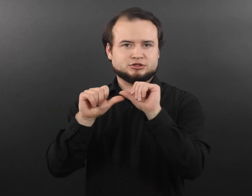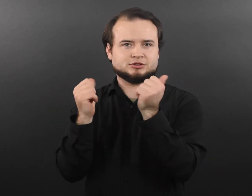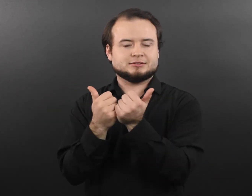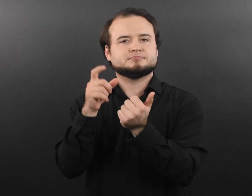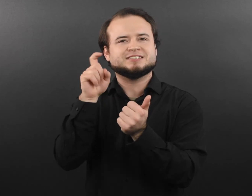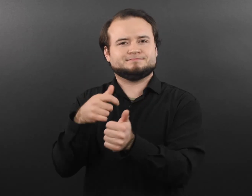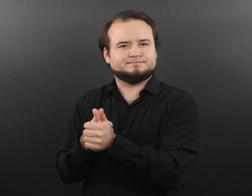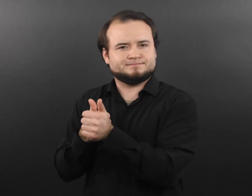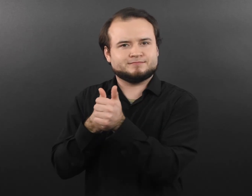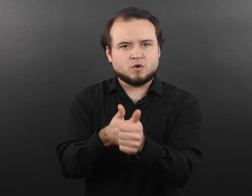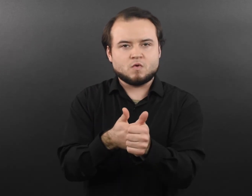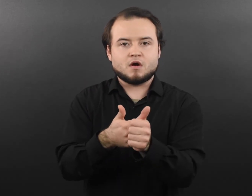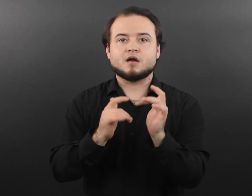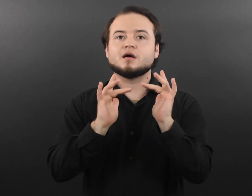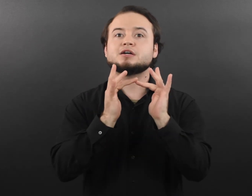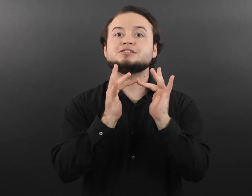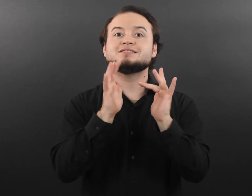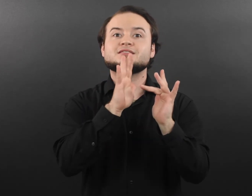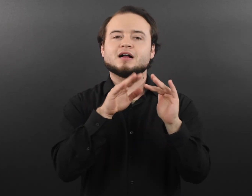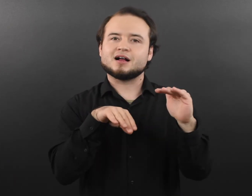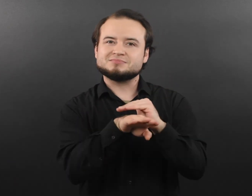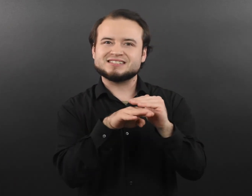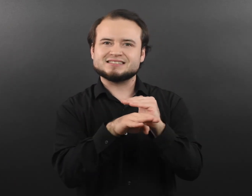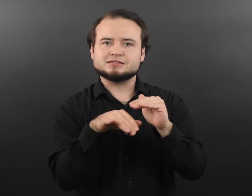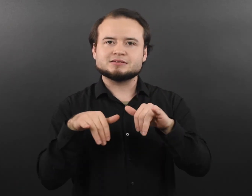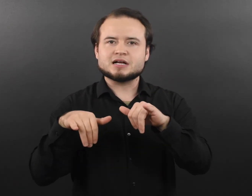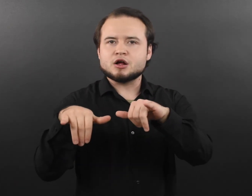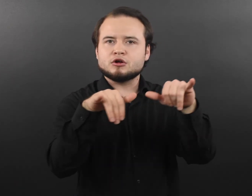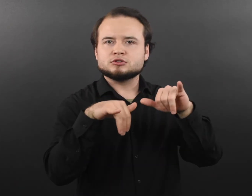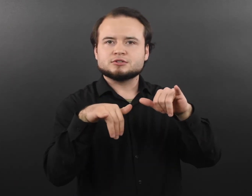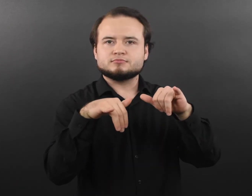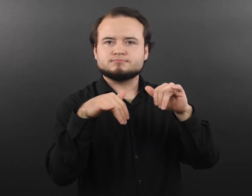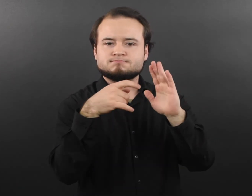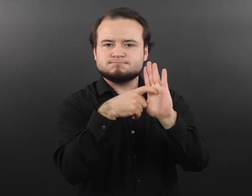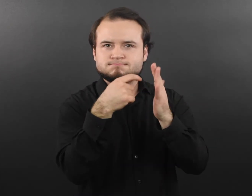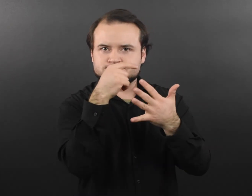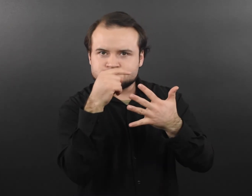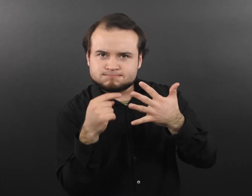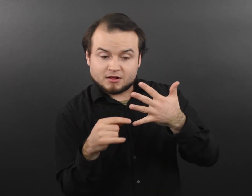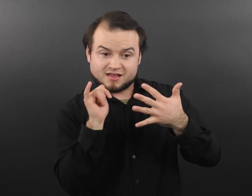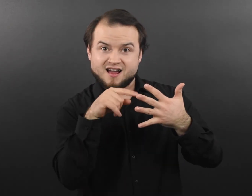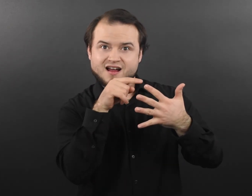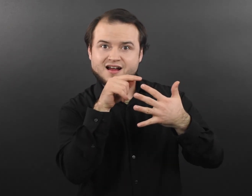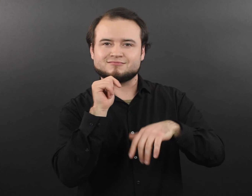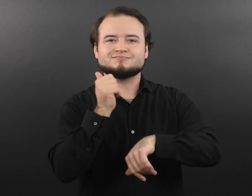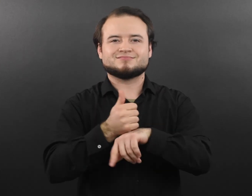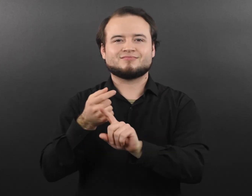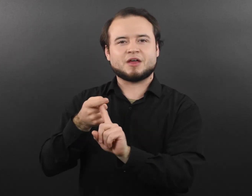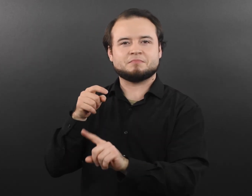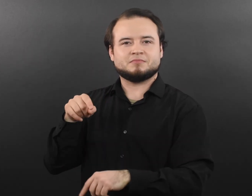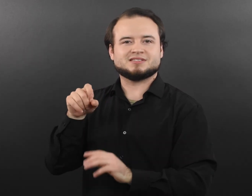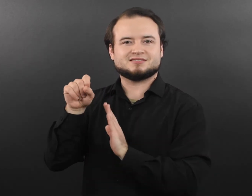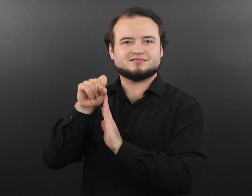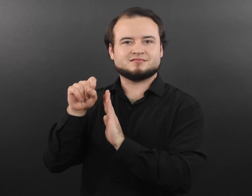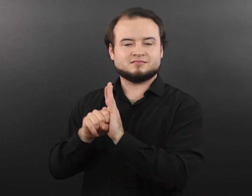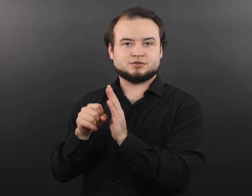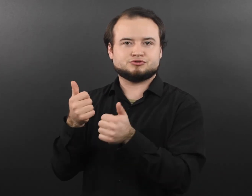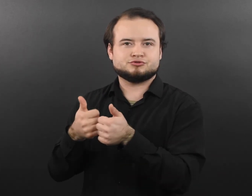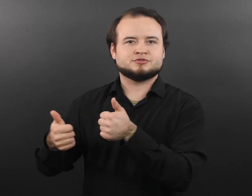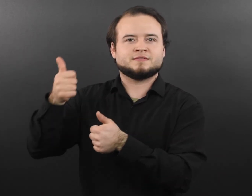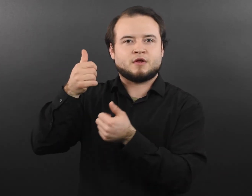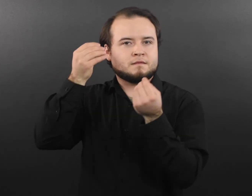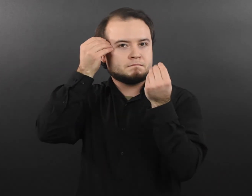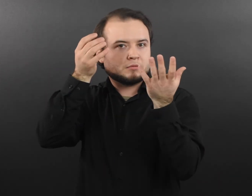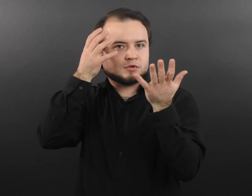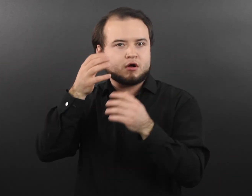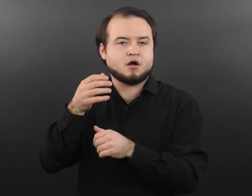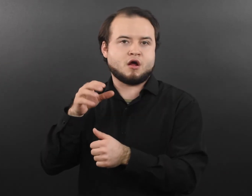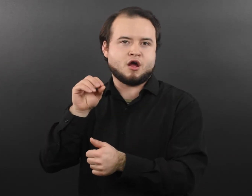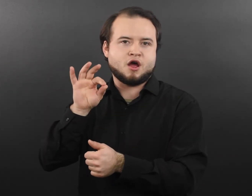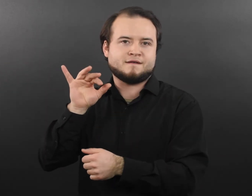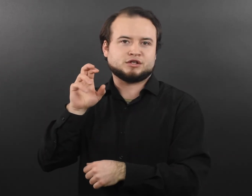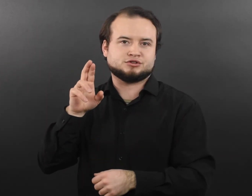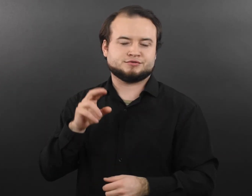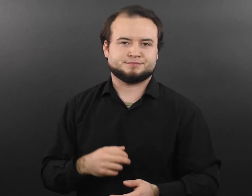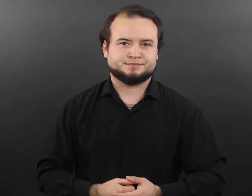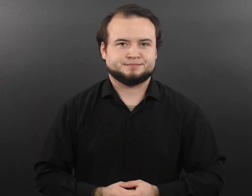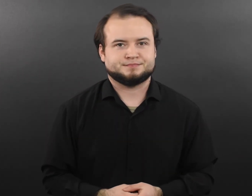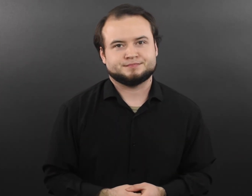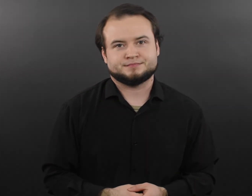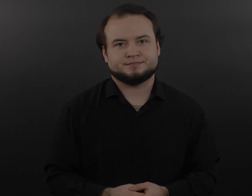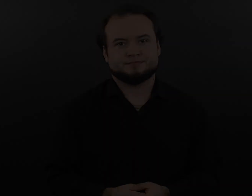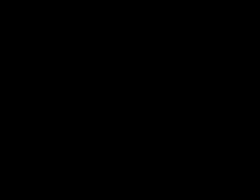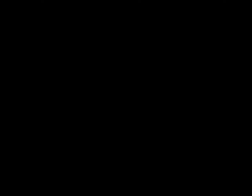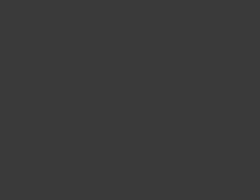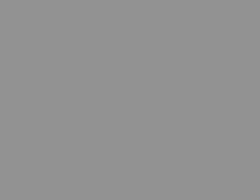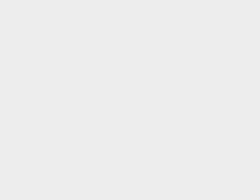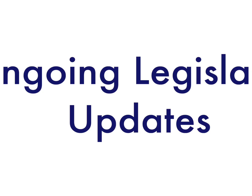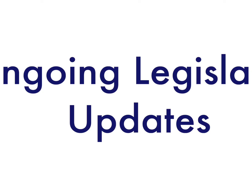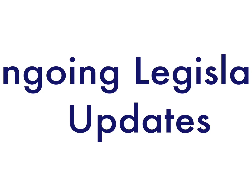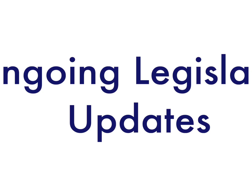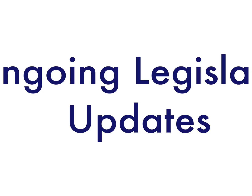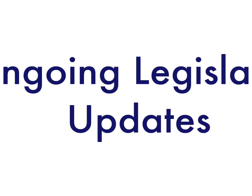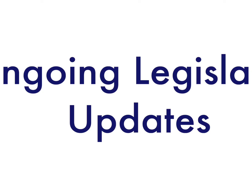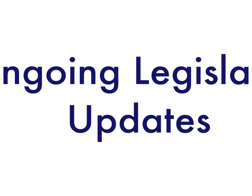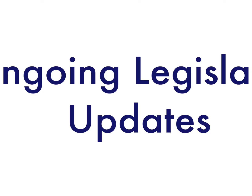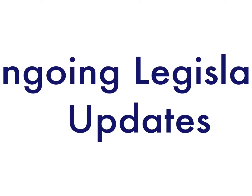accessibility standards established by the State Chief Information Officer.